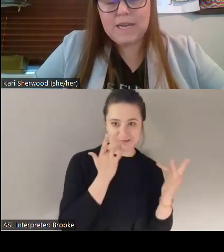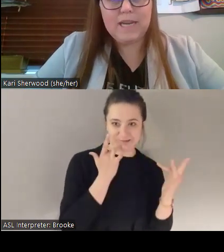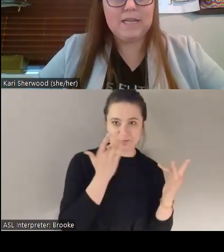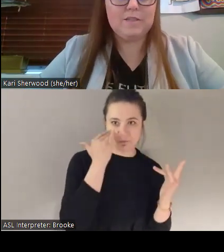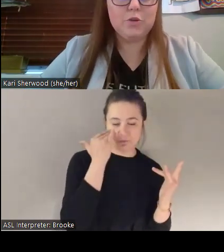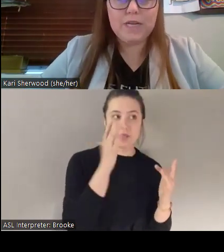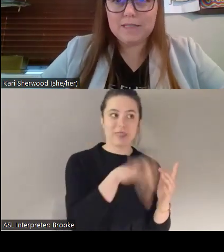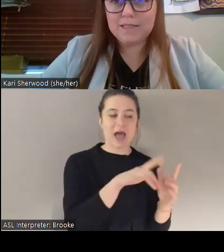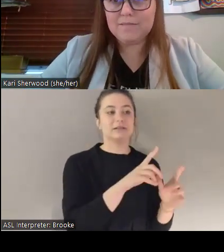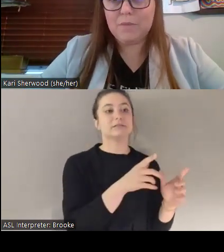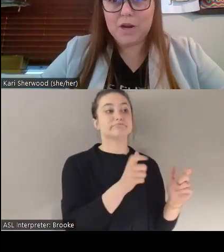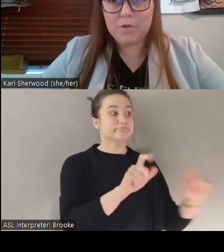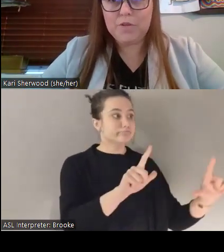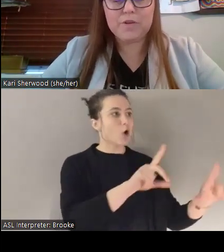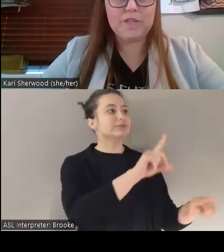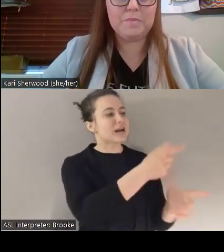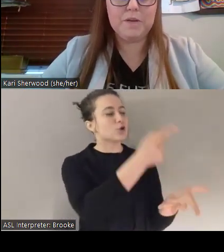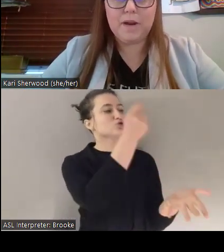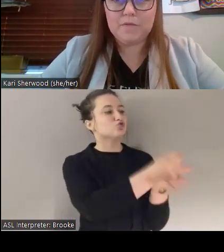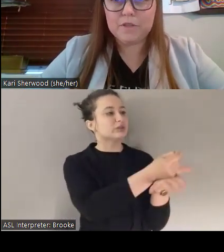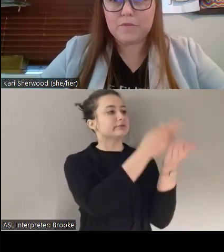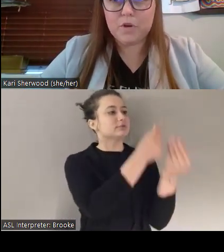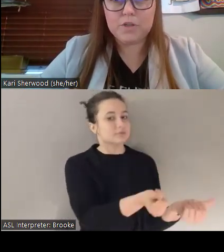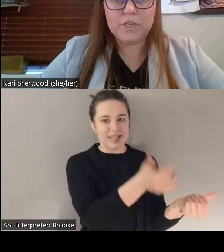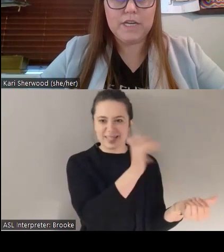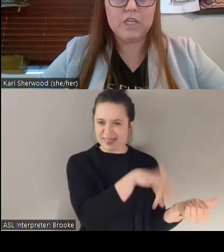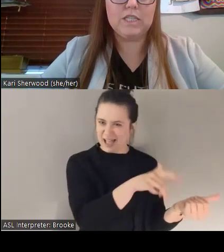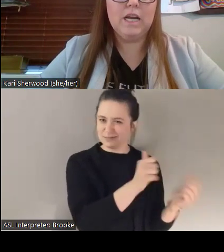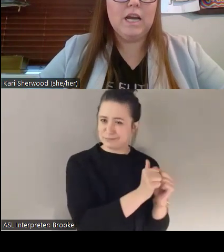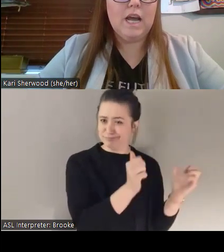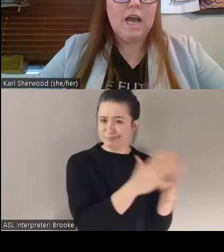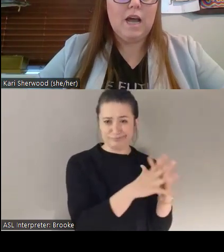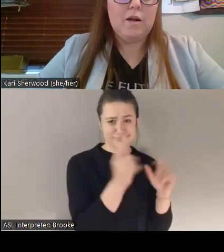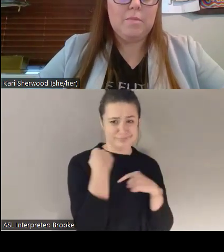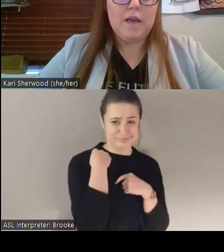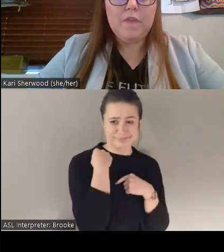and treat model that's been around for several hundred years.